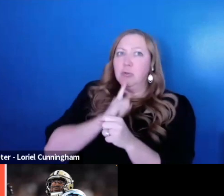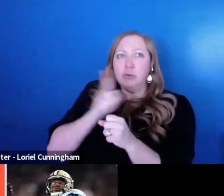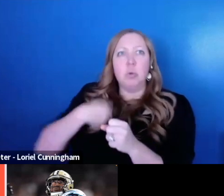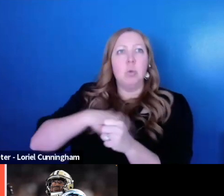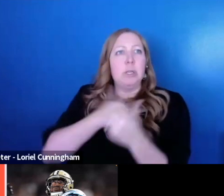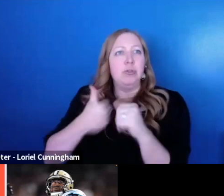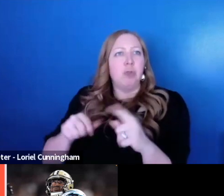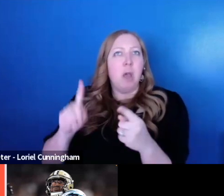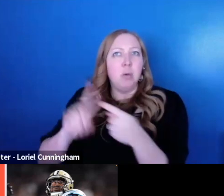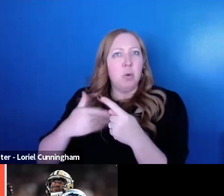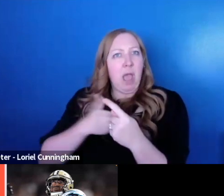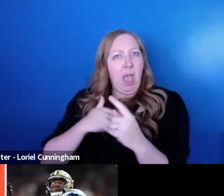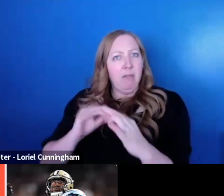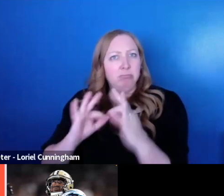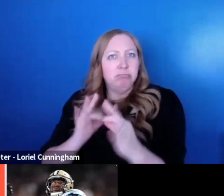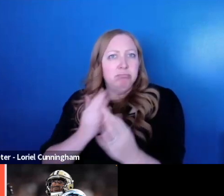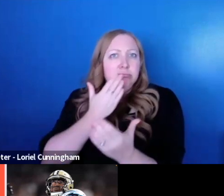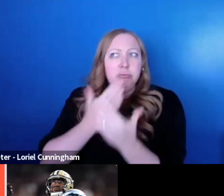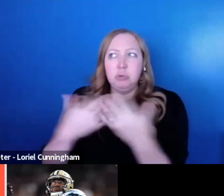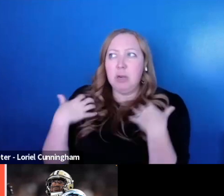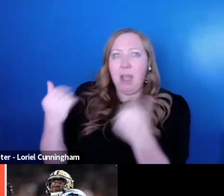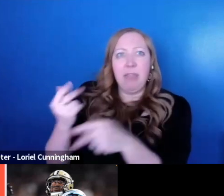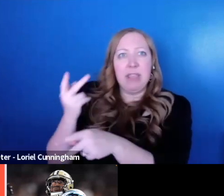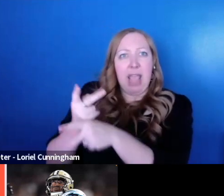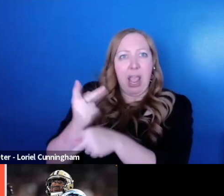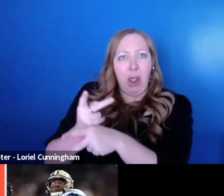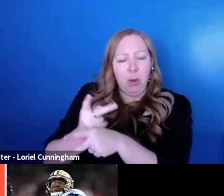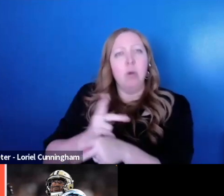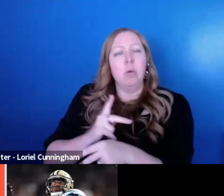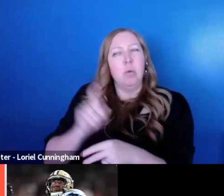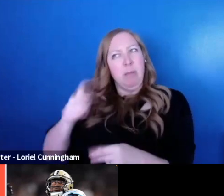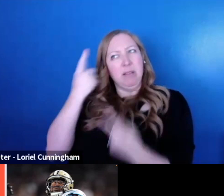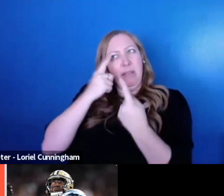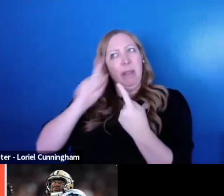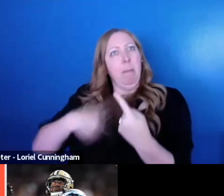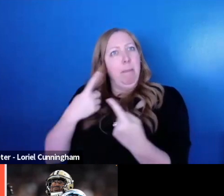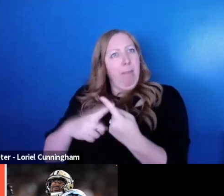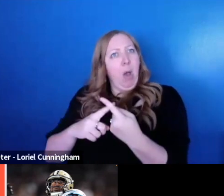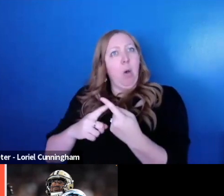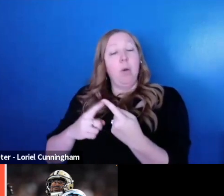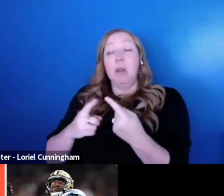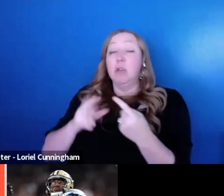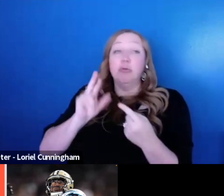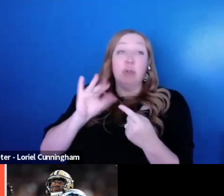really need to think about there's differences in between racial groups, and it may be differences between these